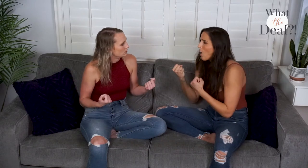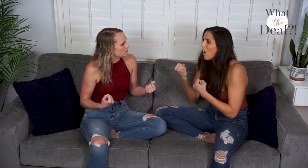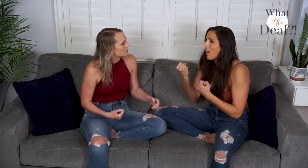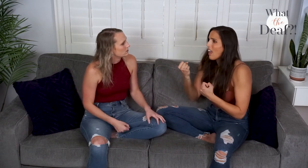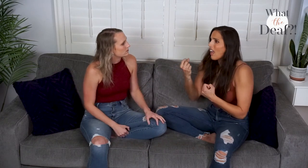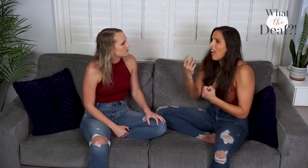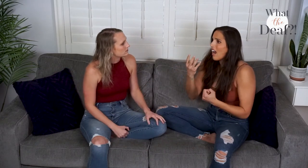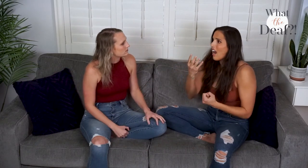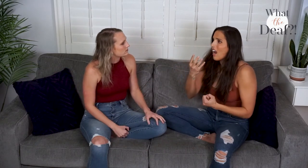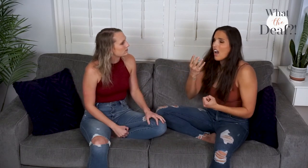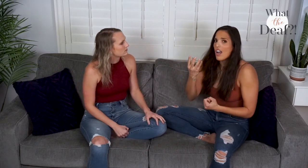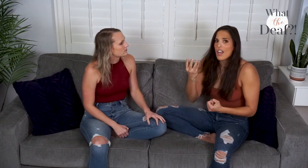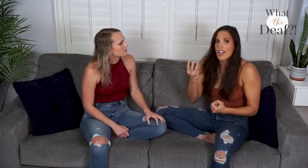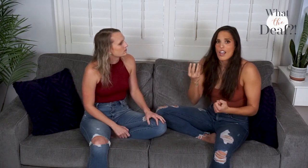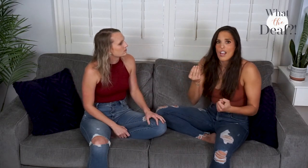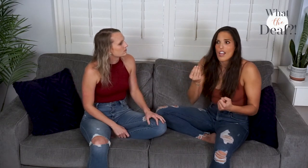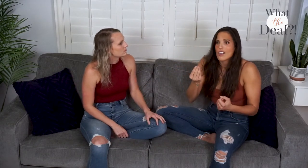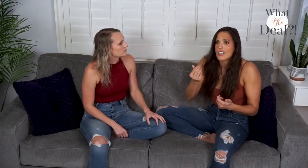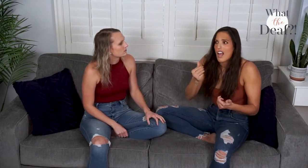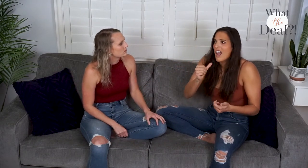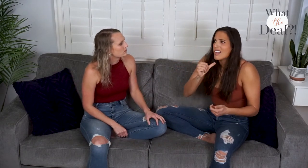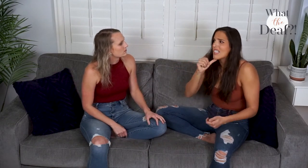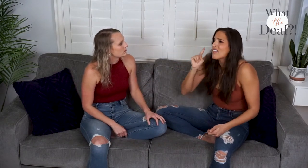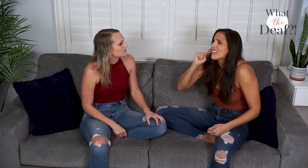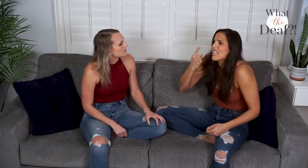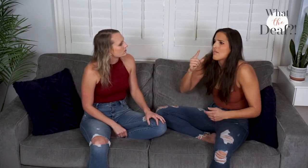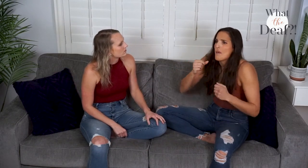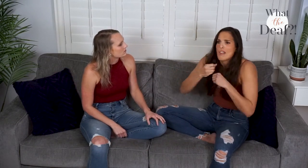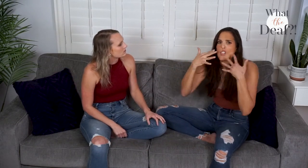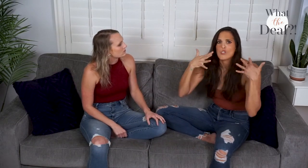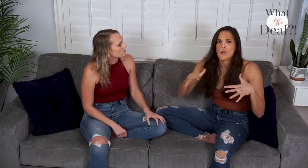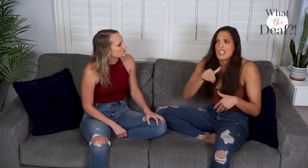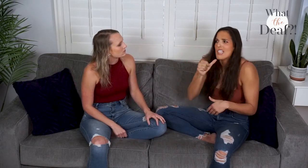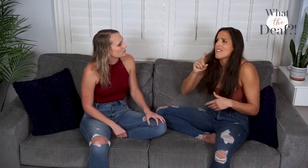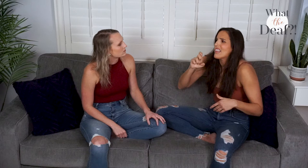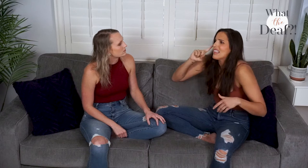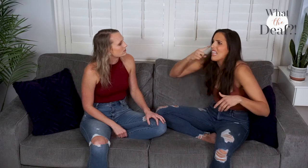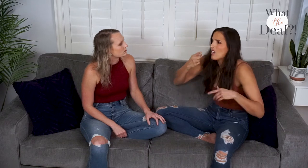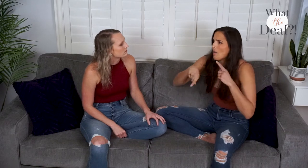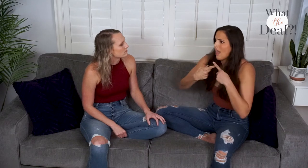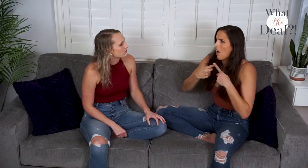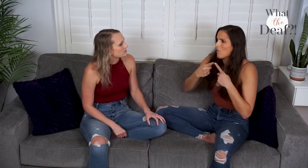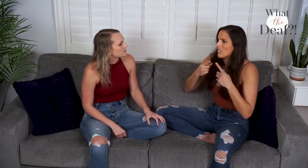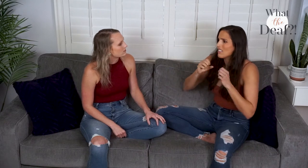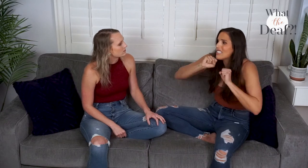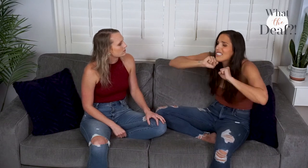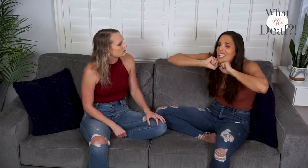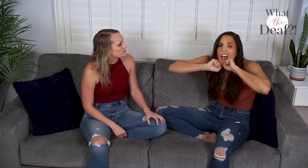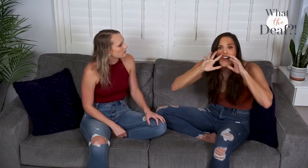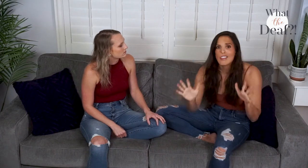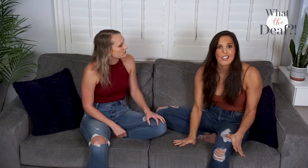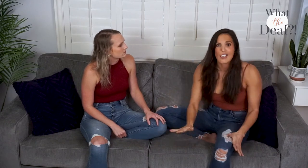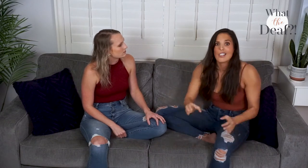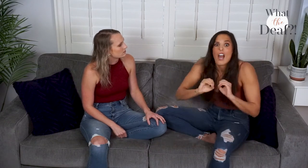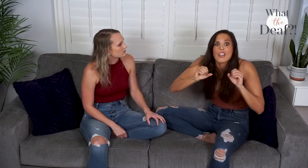In the car, yeah. And I didn’t even think about making any kind of noise, I didn’t even think about anything.